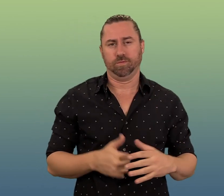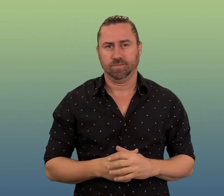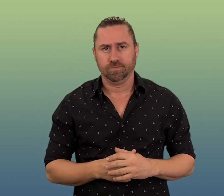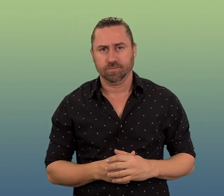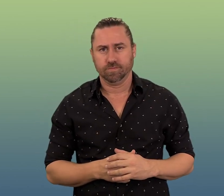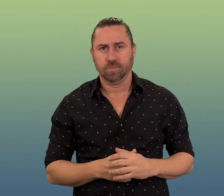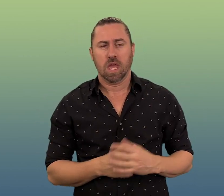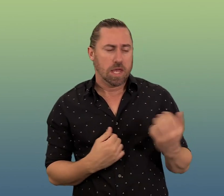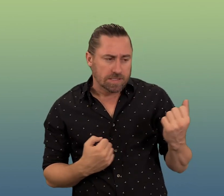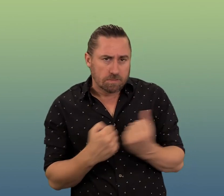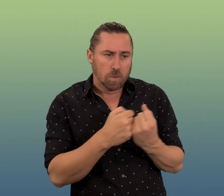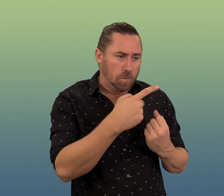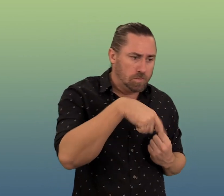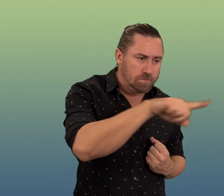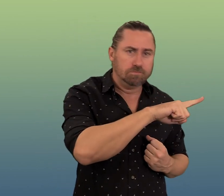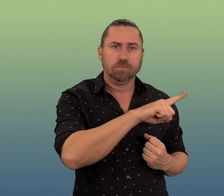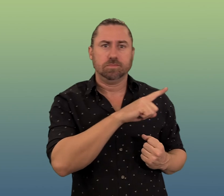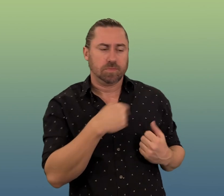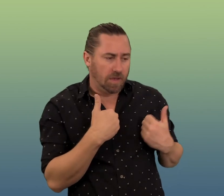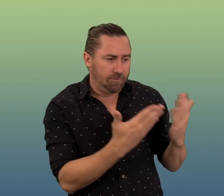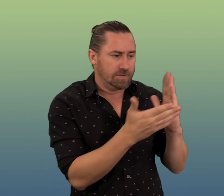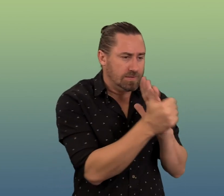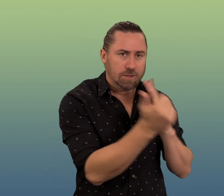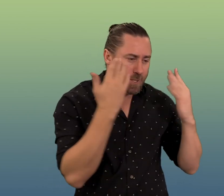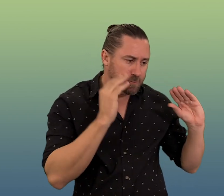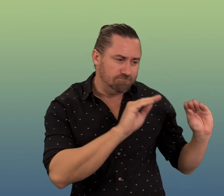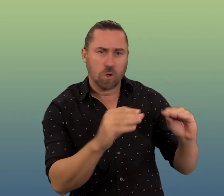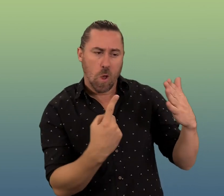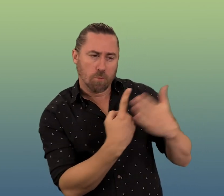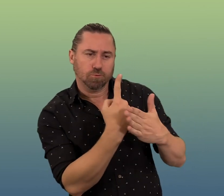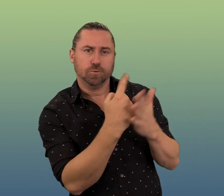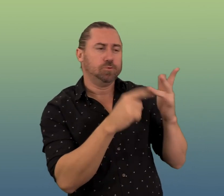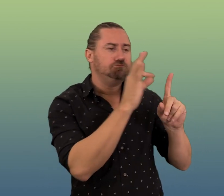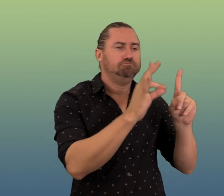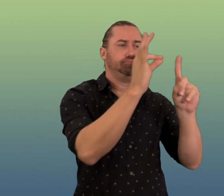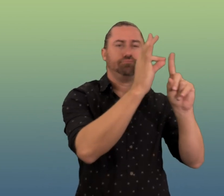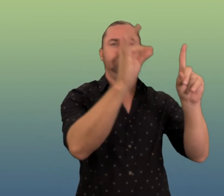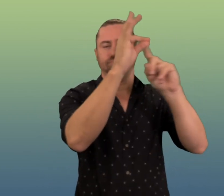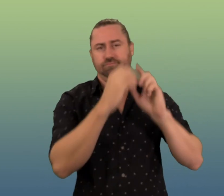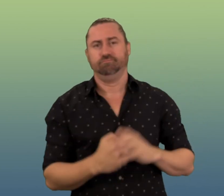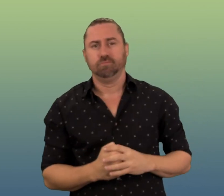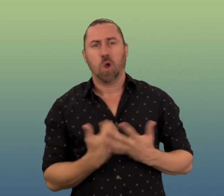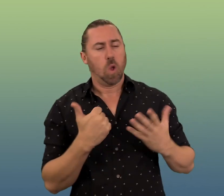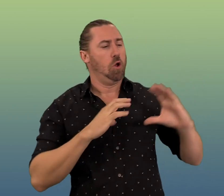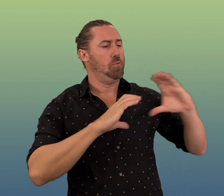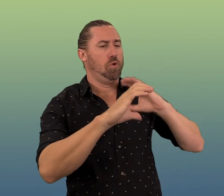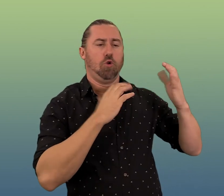Support me by investing in me and providing opportunities. Communicate with me respectfully and openly.